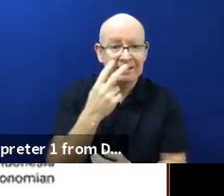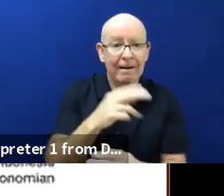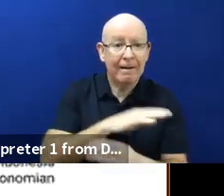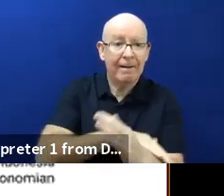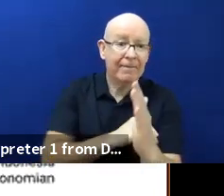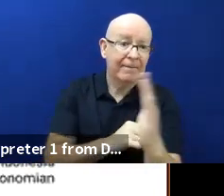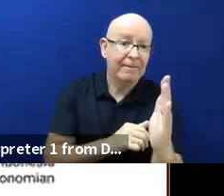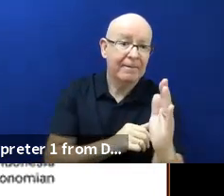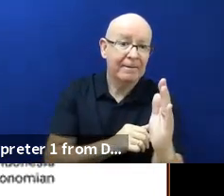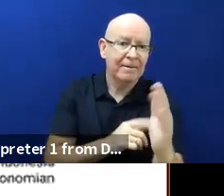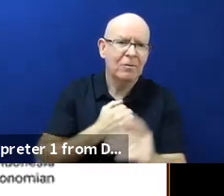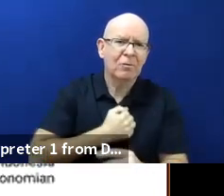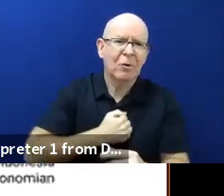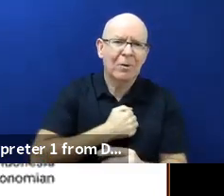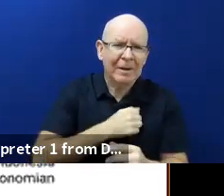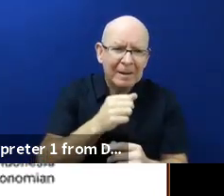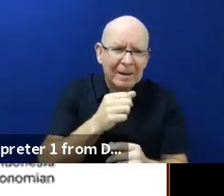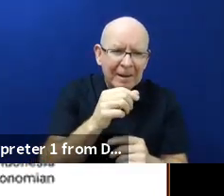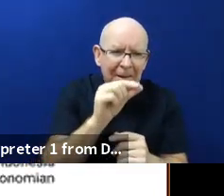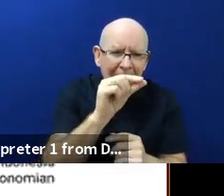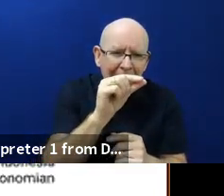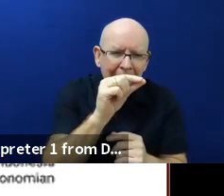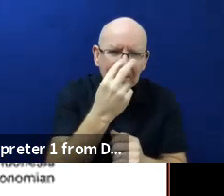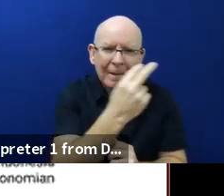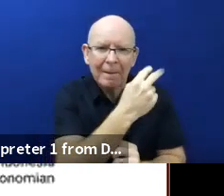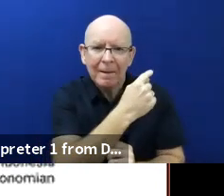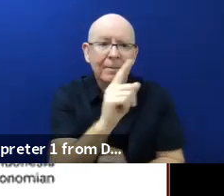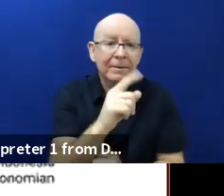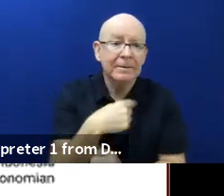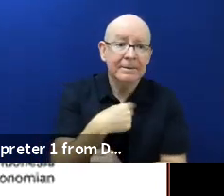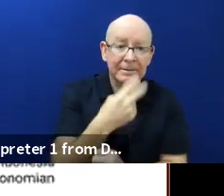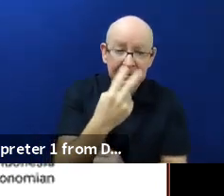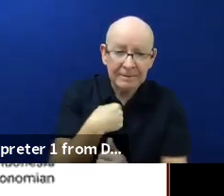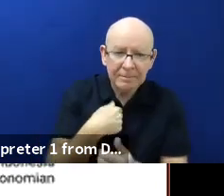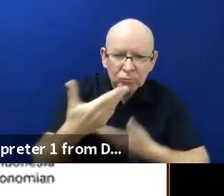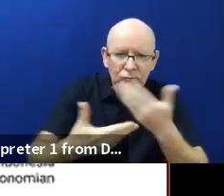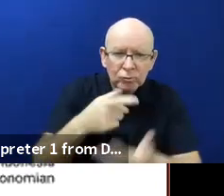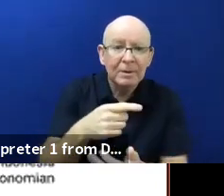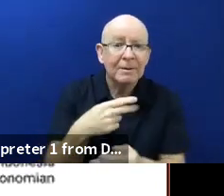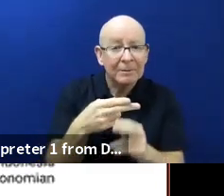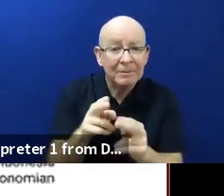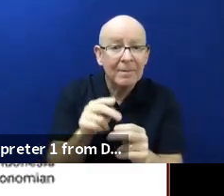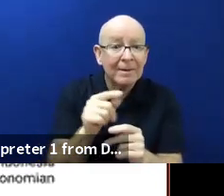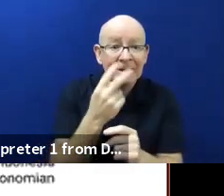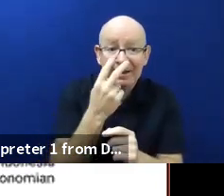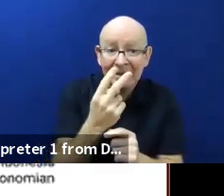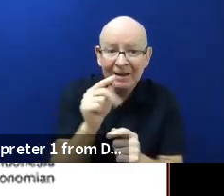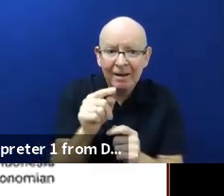with households with persons of disabilities reporting that other household members